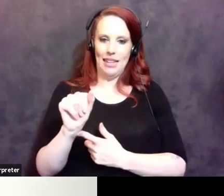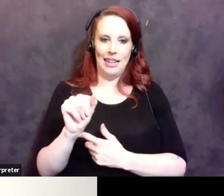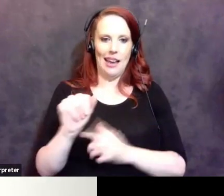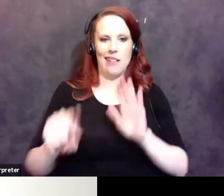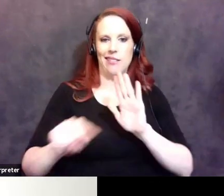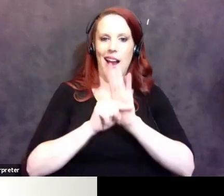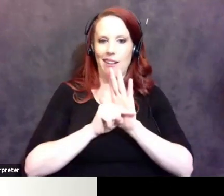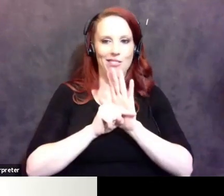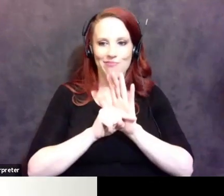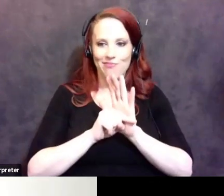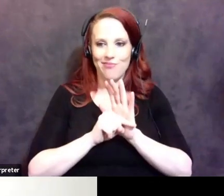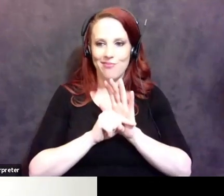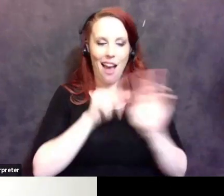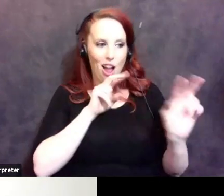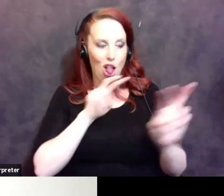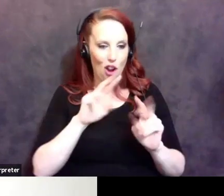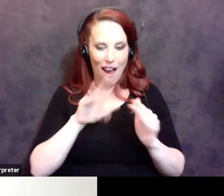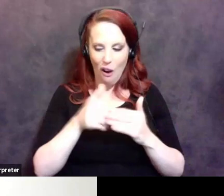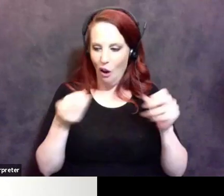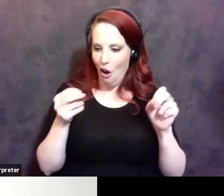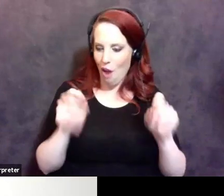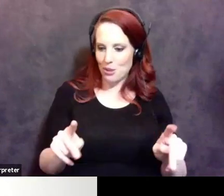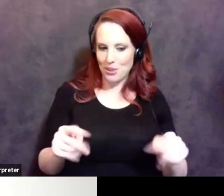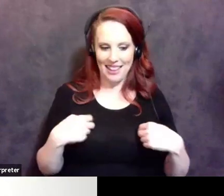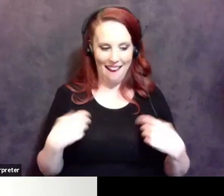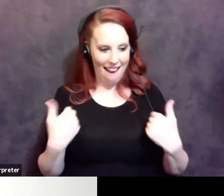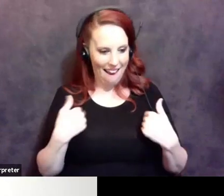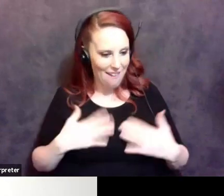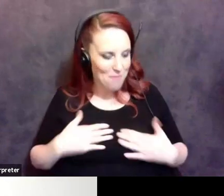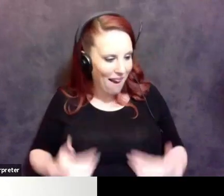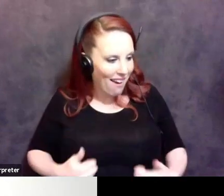of the opportunities I have in my life and how enriched my life is I think all of the